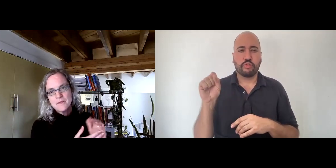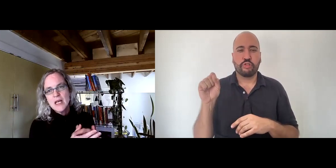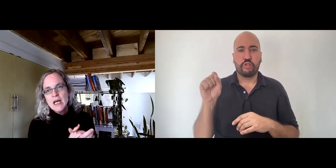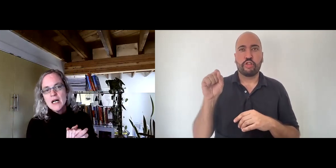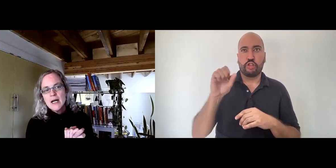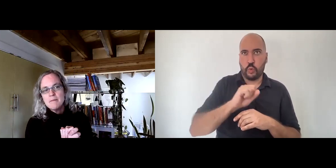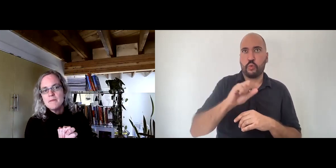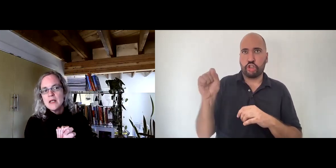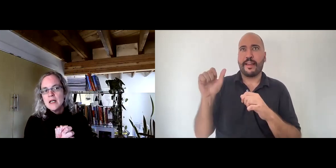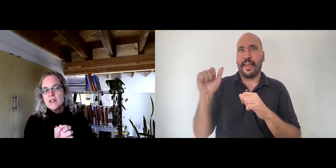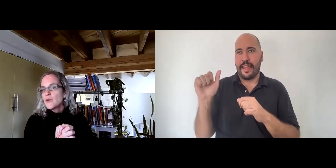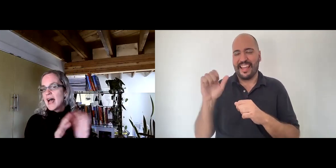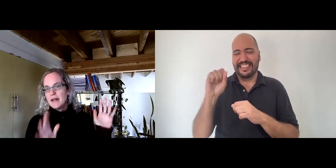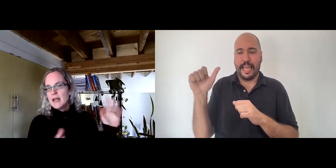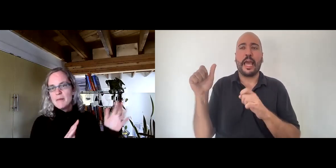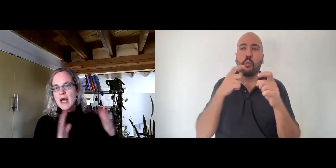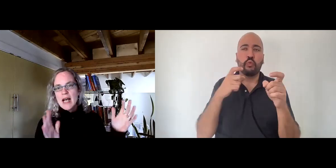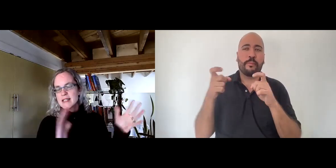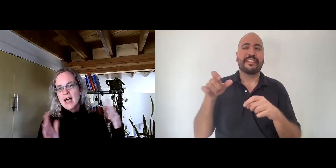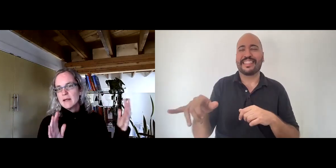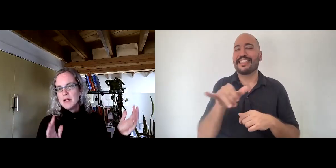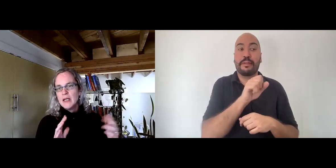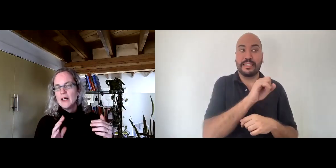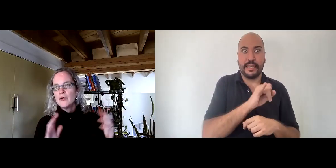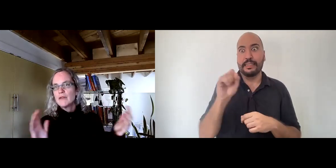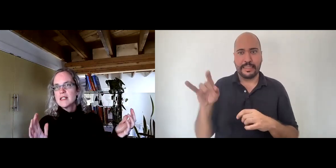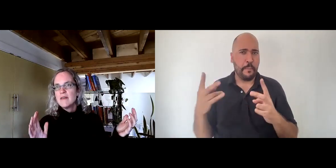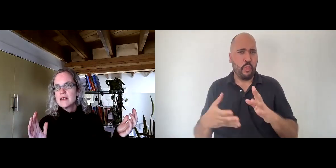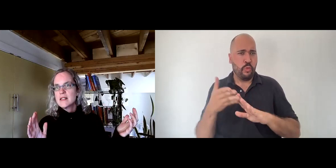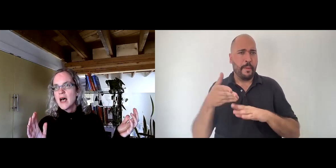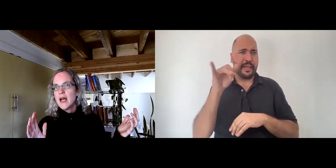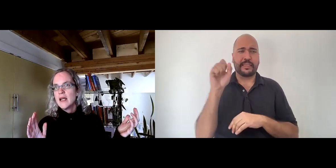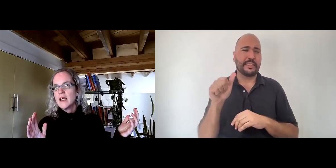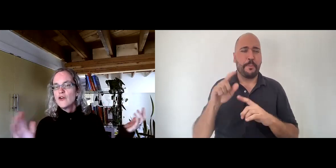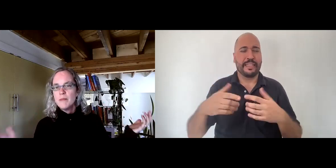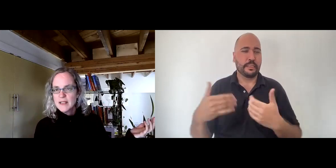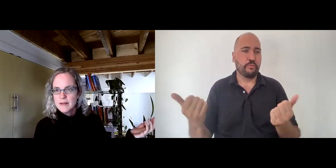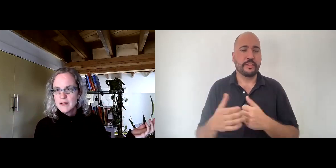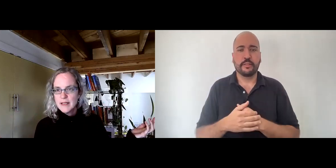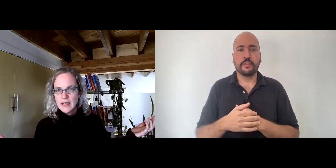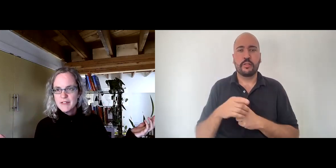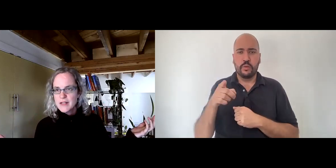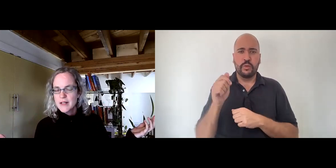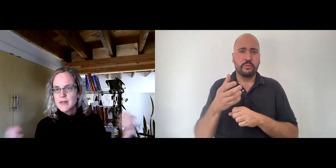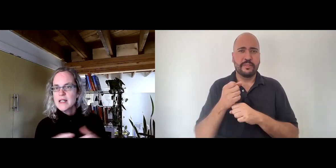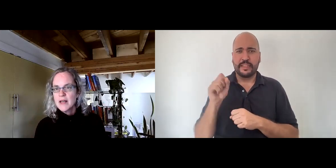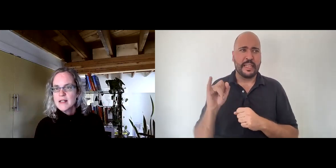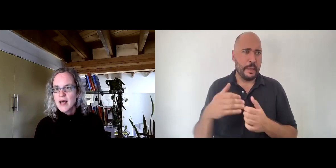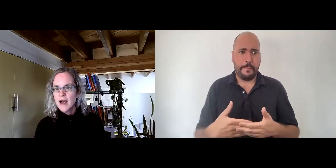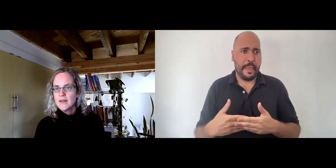So, yeah, you can receive SSI. You could be a an infant and receive SSI.